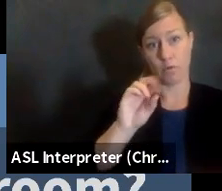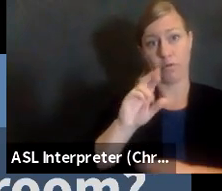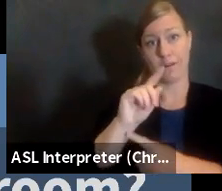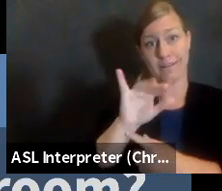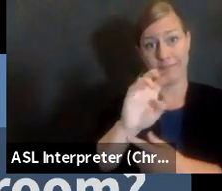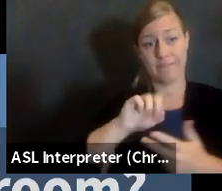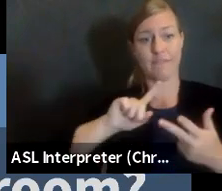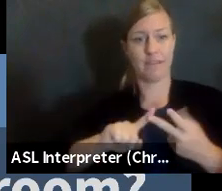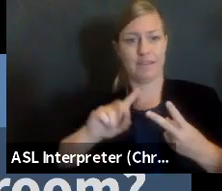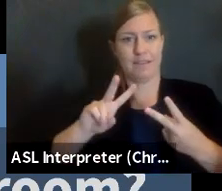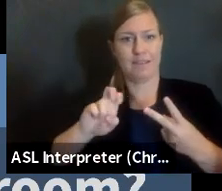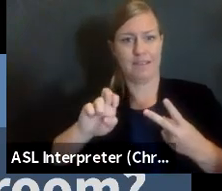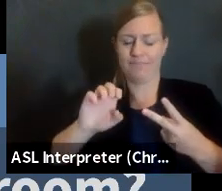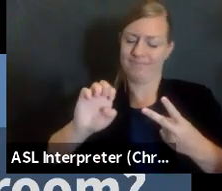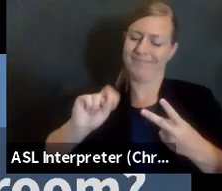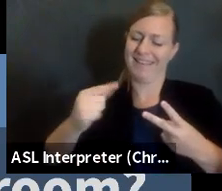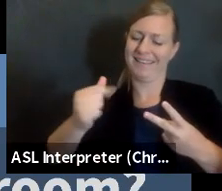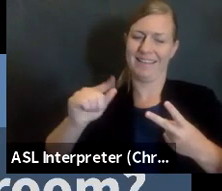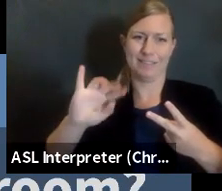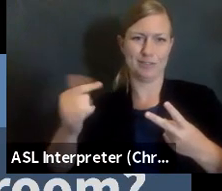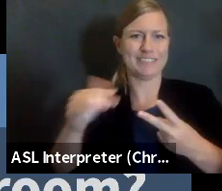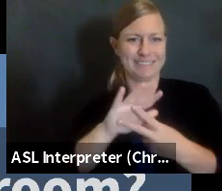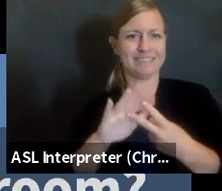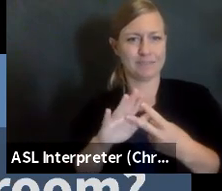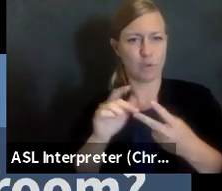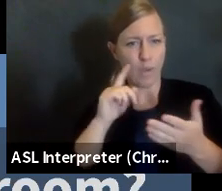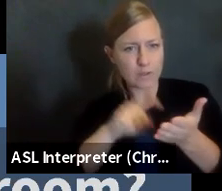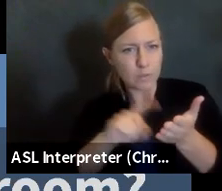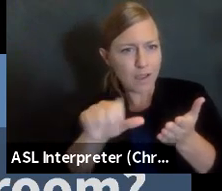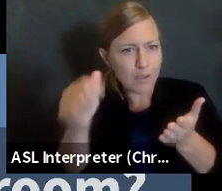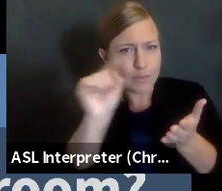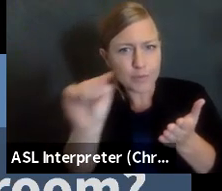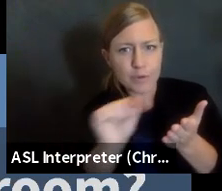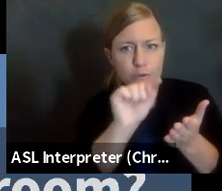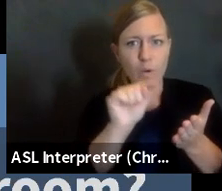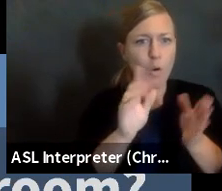ESD 113 - Andrew Hickman: I'm appreciating organized, friendly, rigorous.